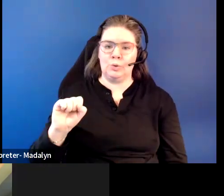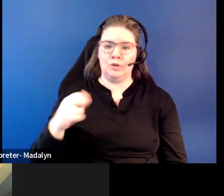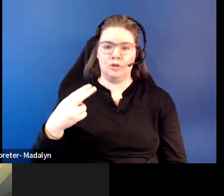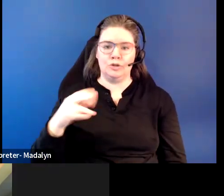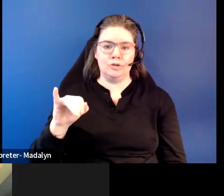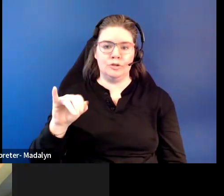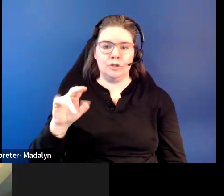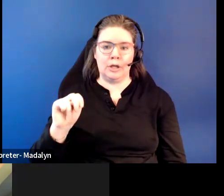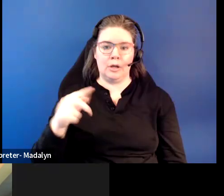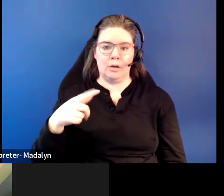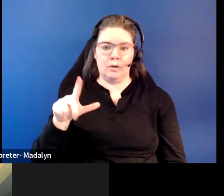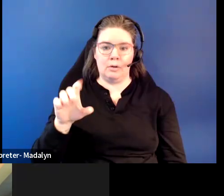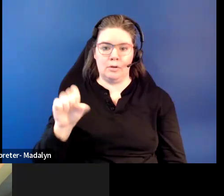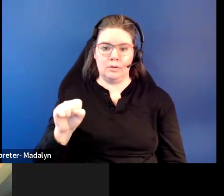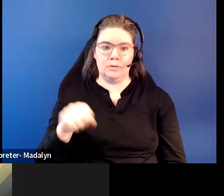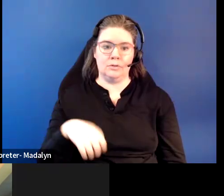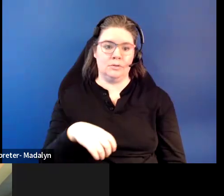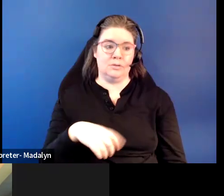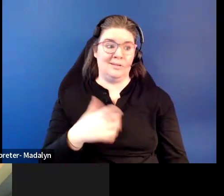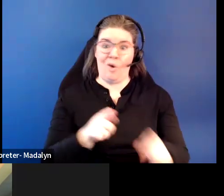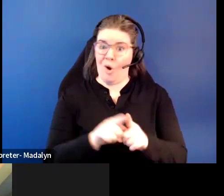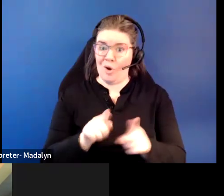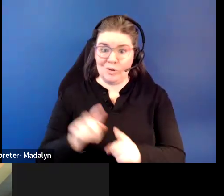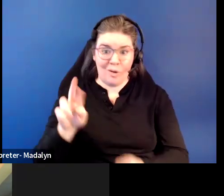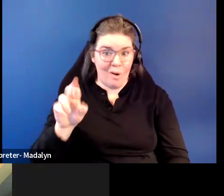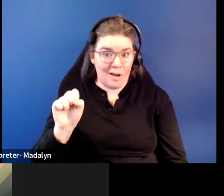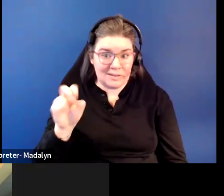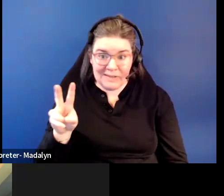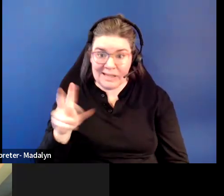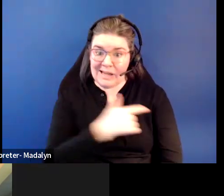Sierra Royster, APRIL (she, her): but even like Rsv vaccines and things like that with